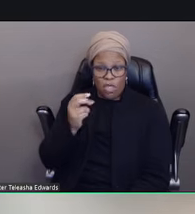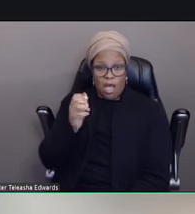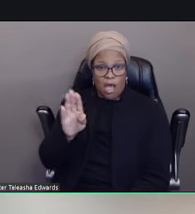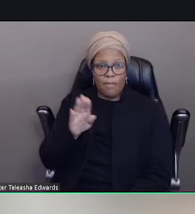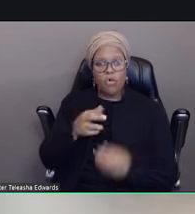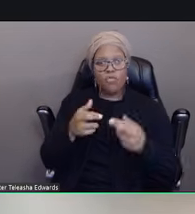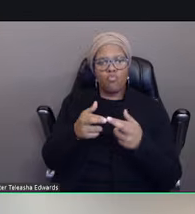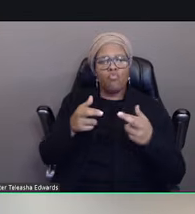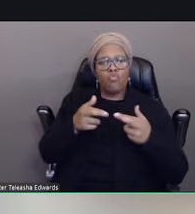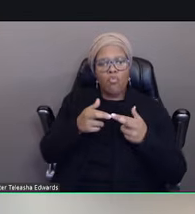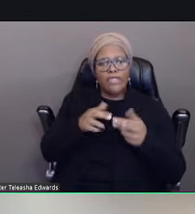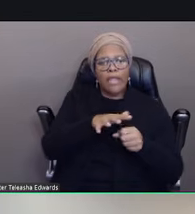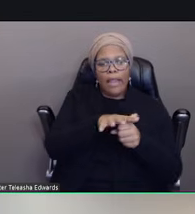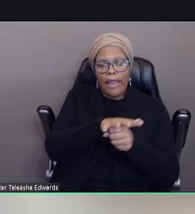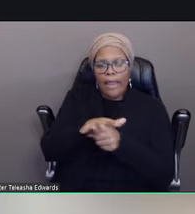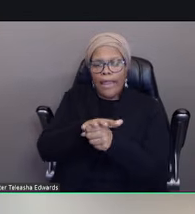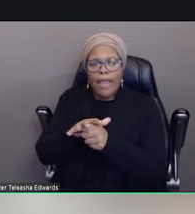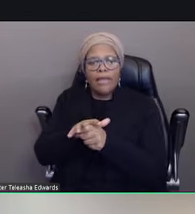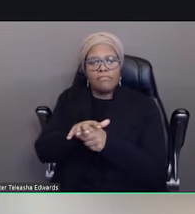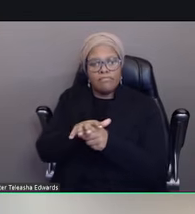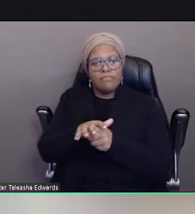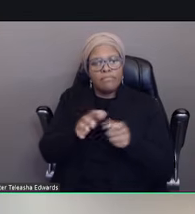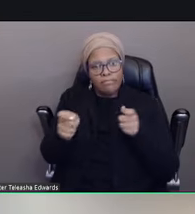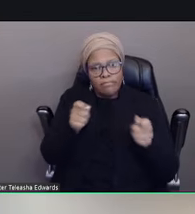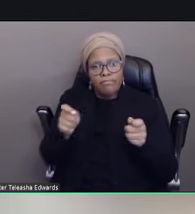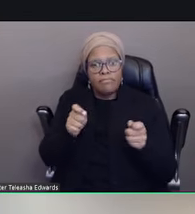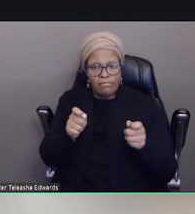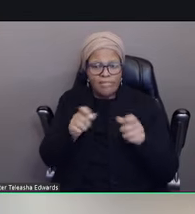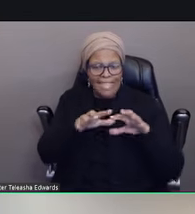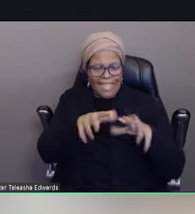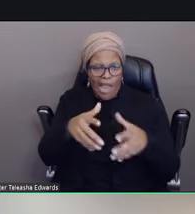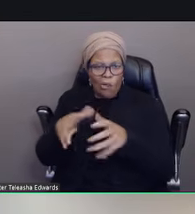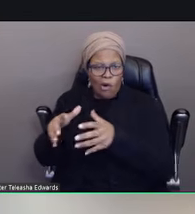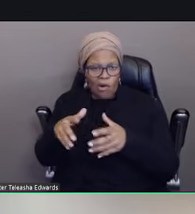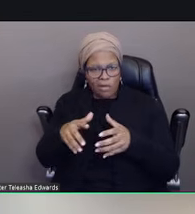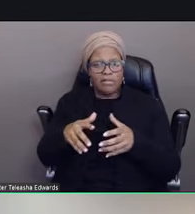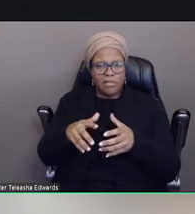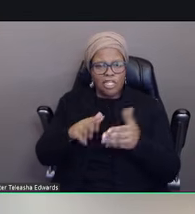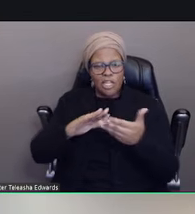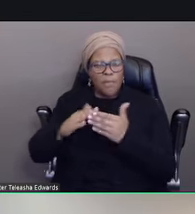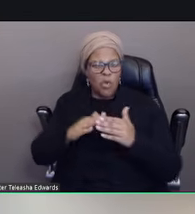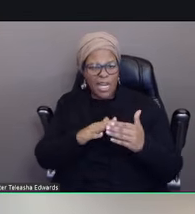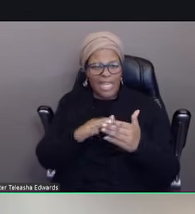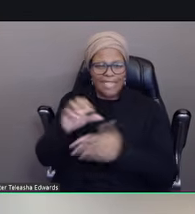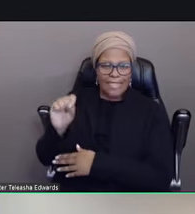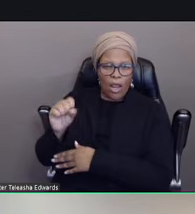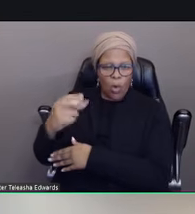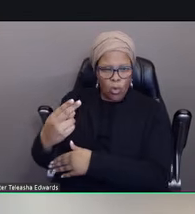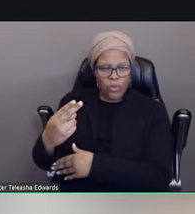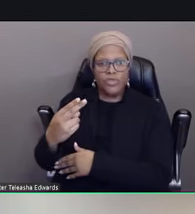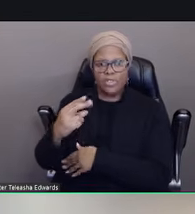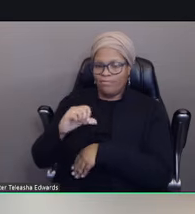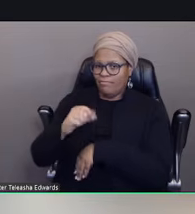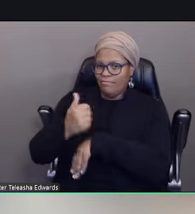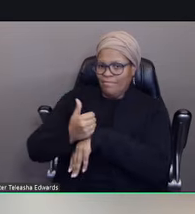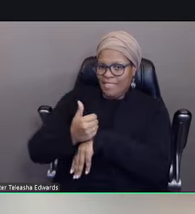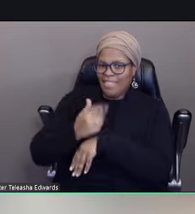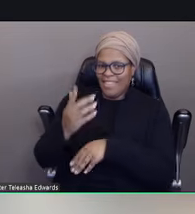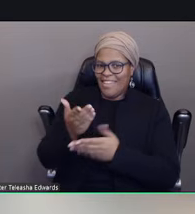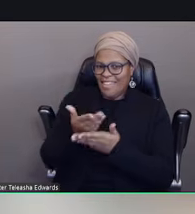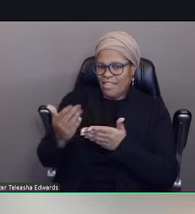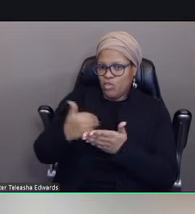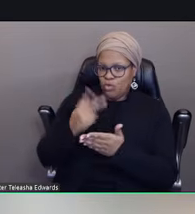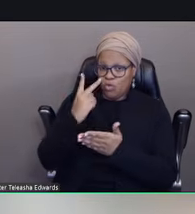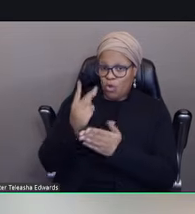community partners that implement the initiatives that you saw earlier that are part of our program.